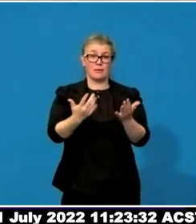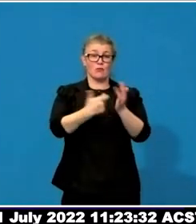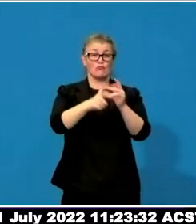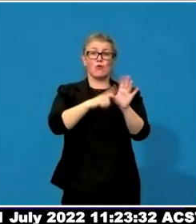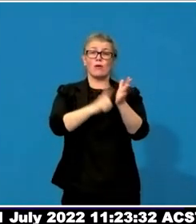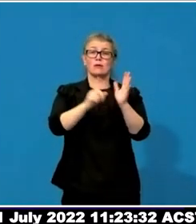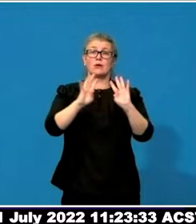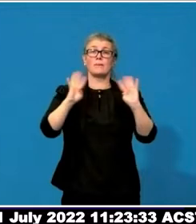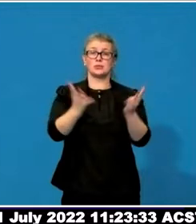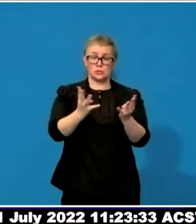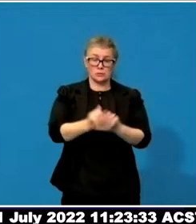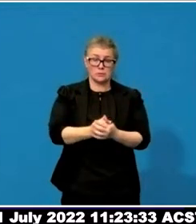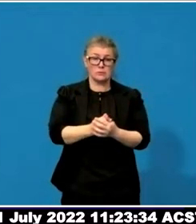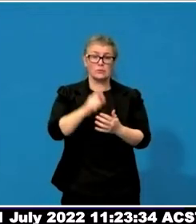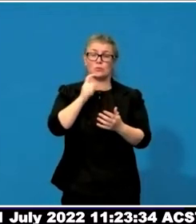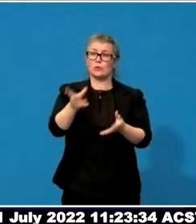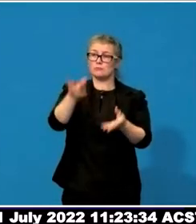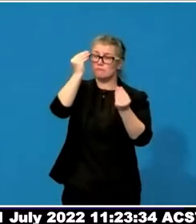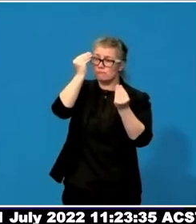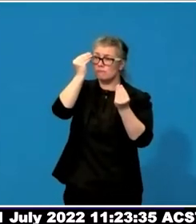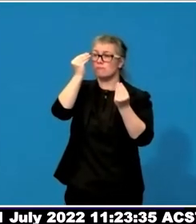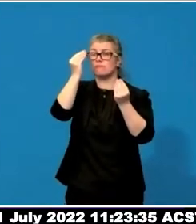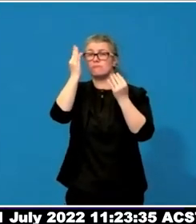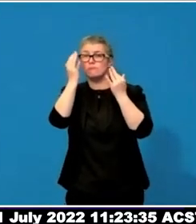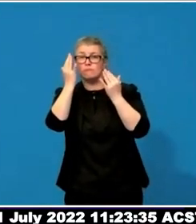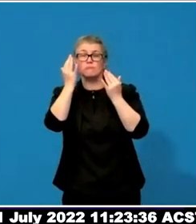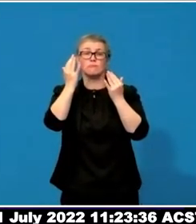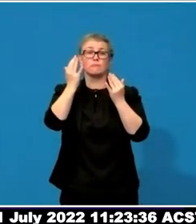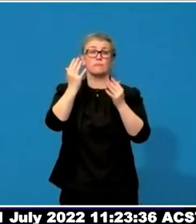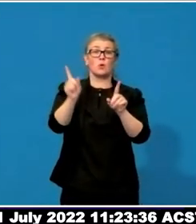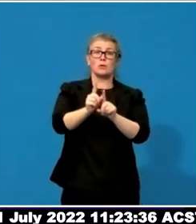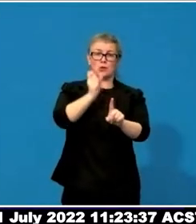of the NDIS, but also advocate the importance of structural reform.